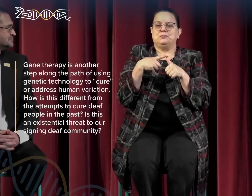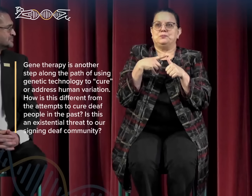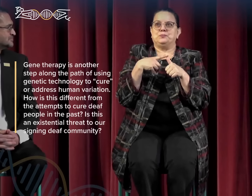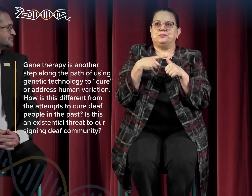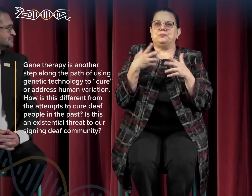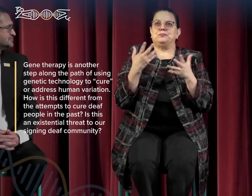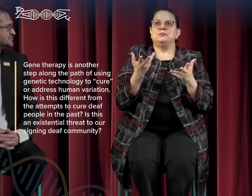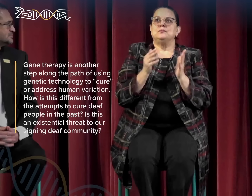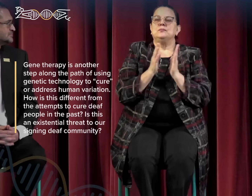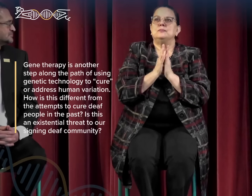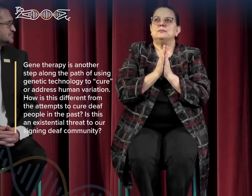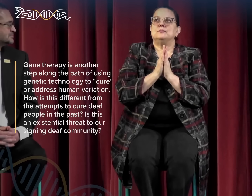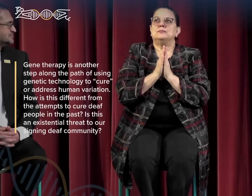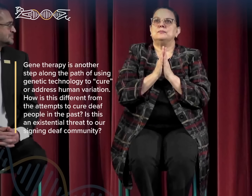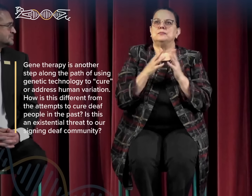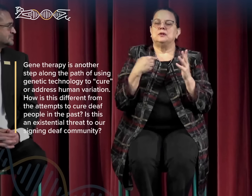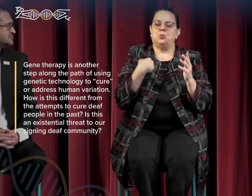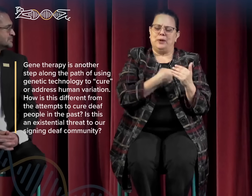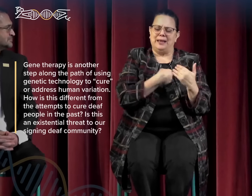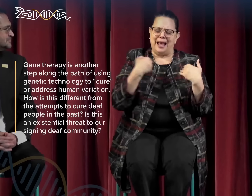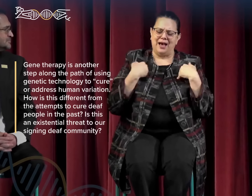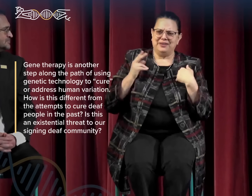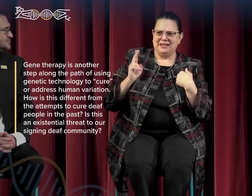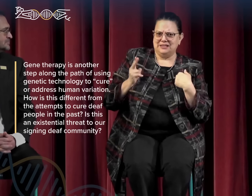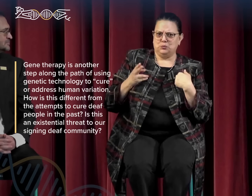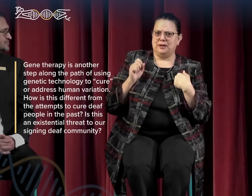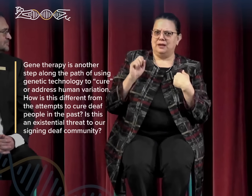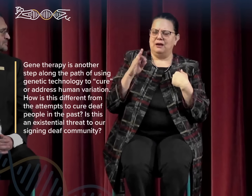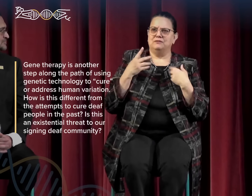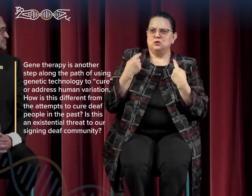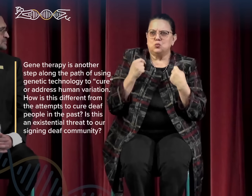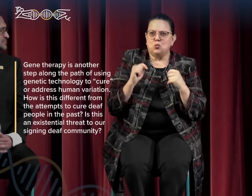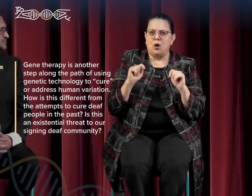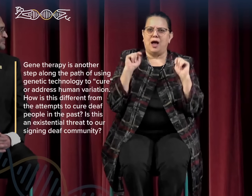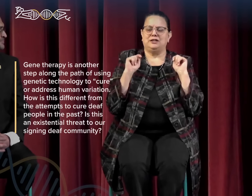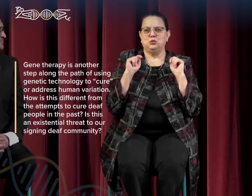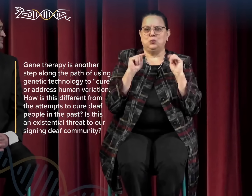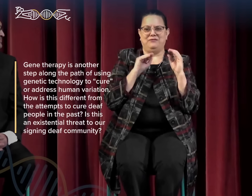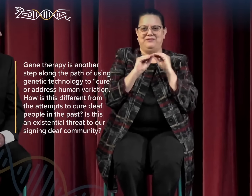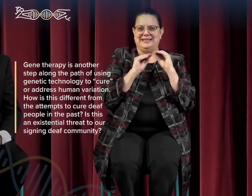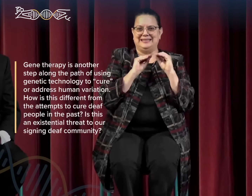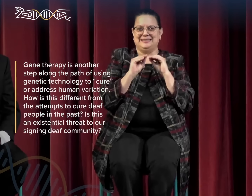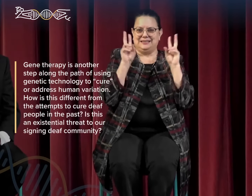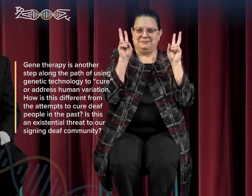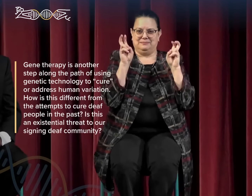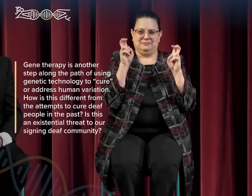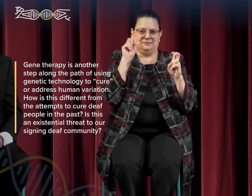brief, but I will do my best. We do have a history of trying to quote,